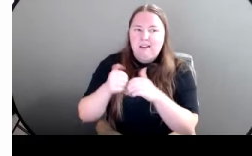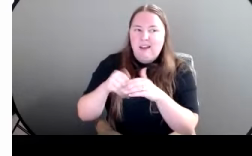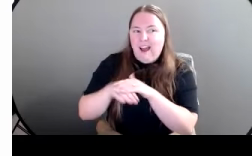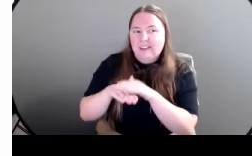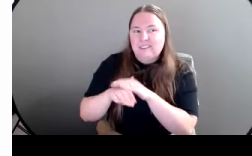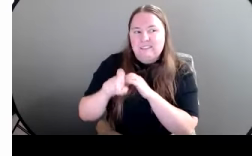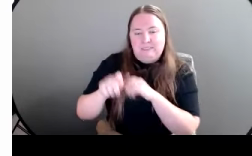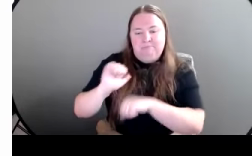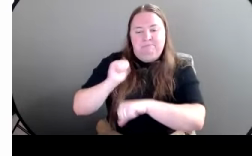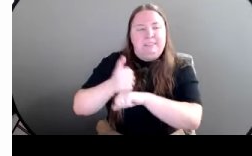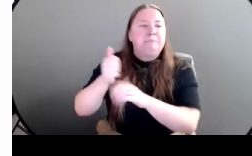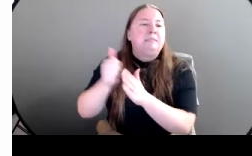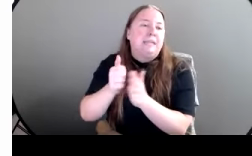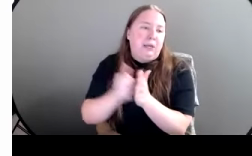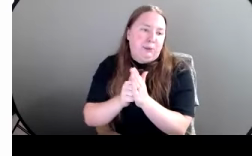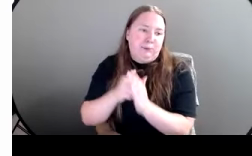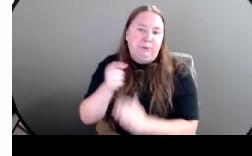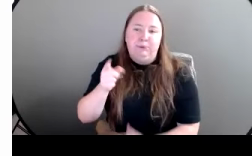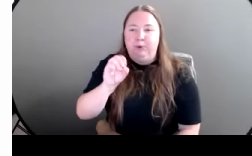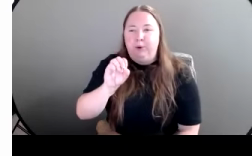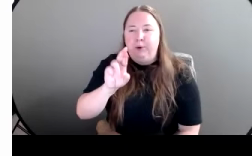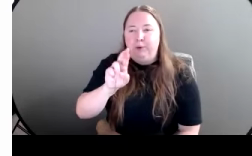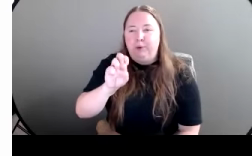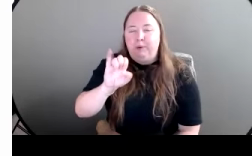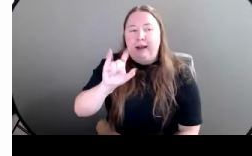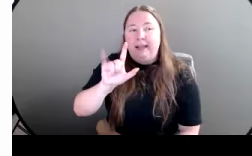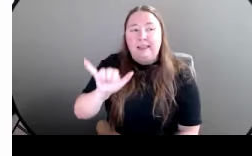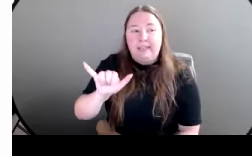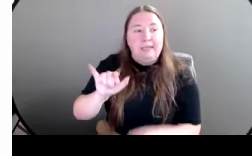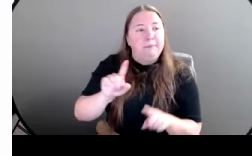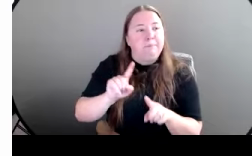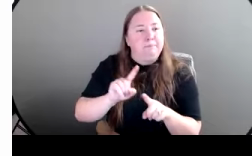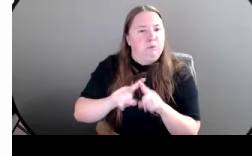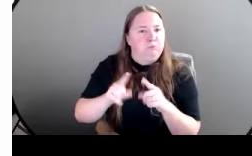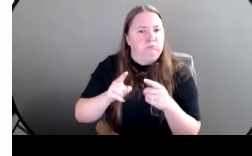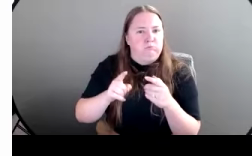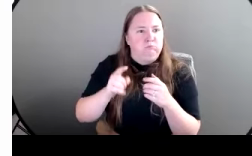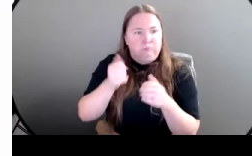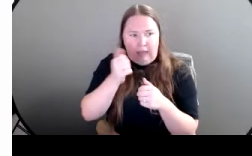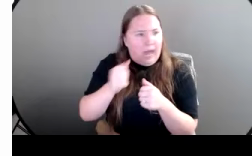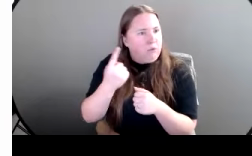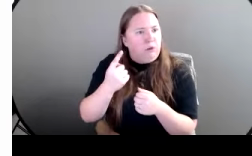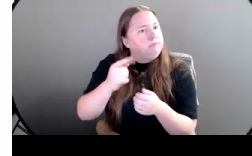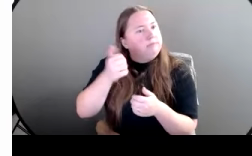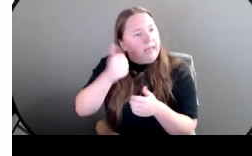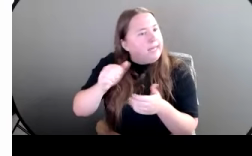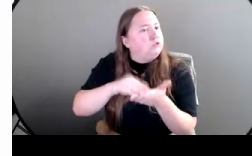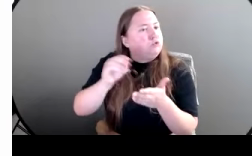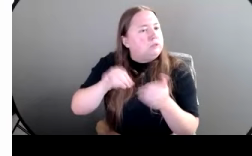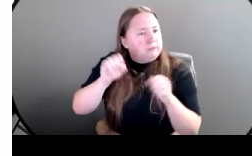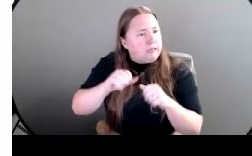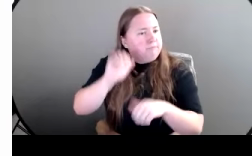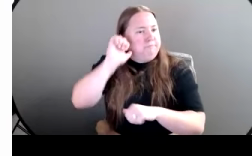an account, but, we have unlimited access to that. So any student on campus can create an O'Reilly account,